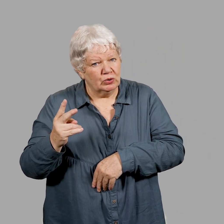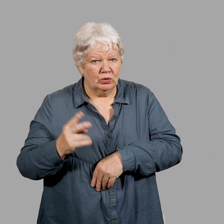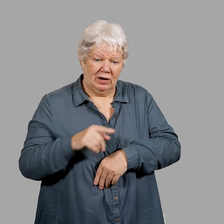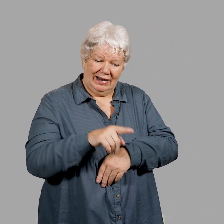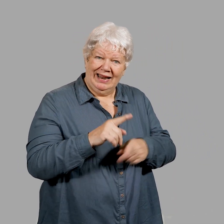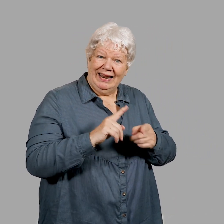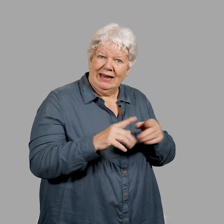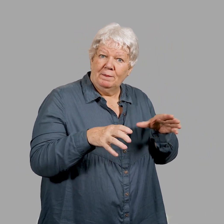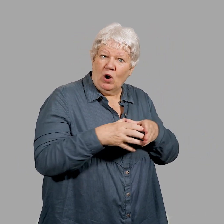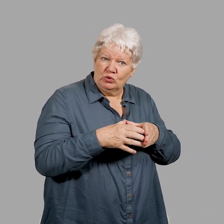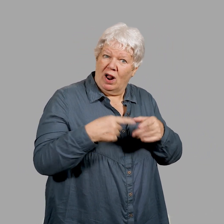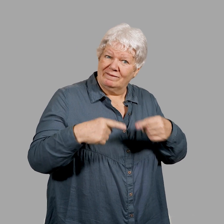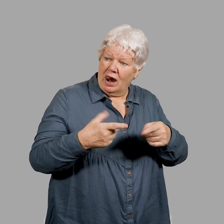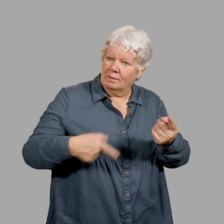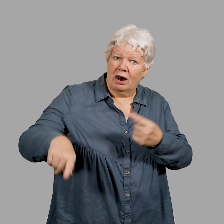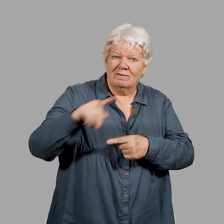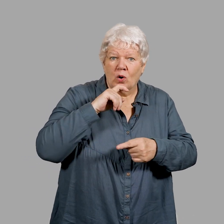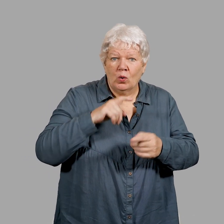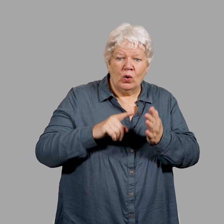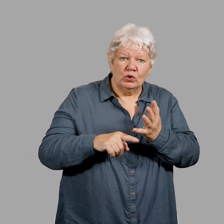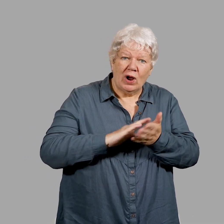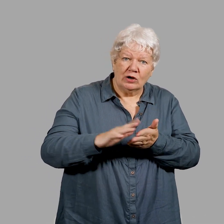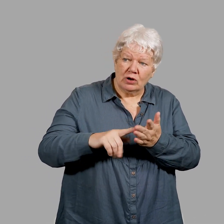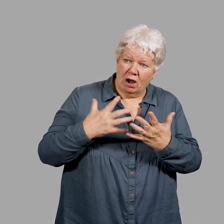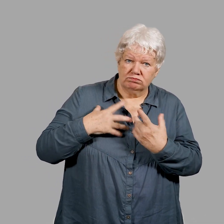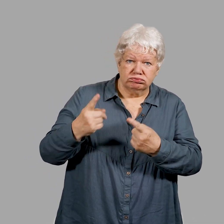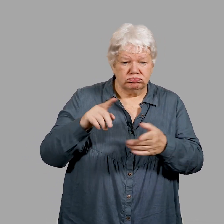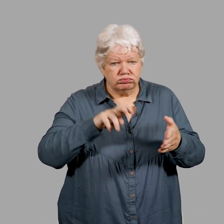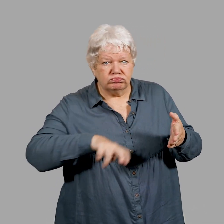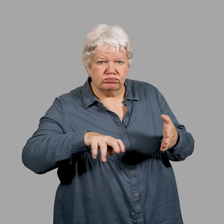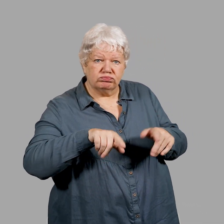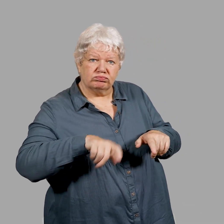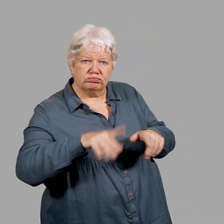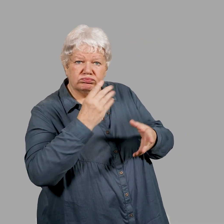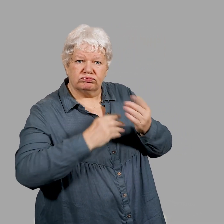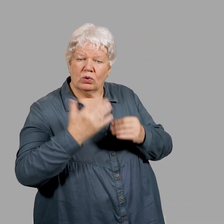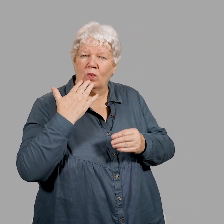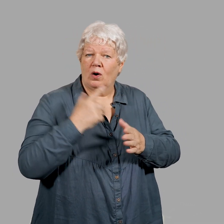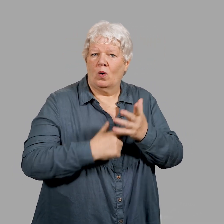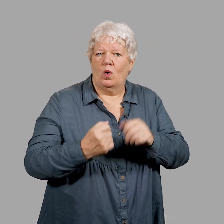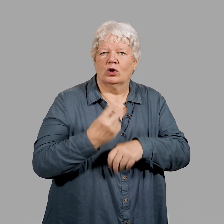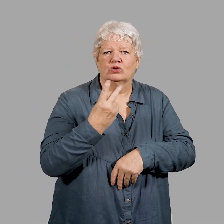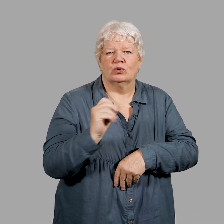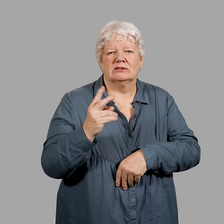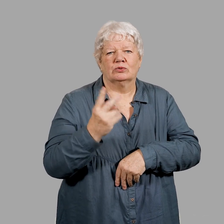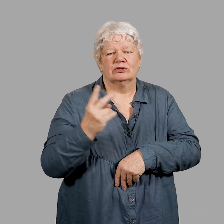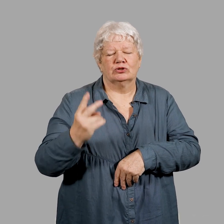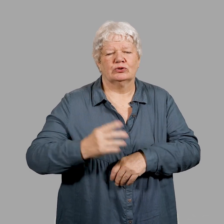SHHELS e-modules available from August 2022.